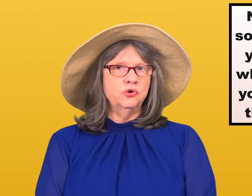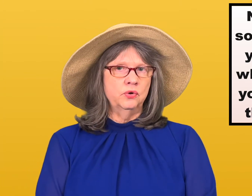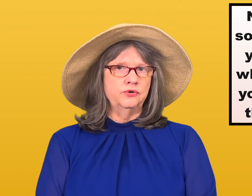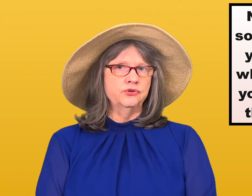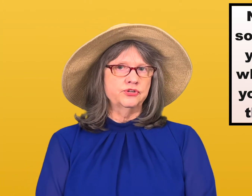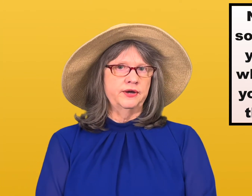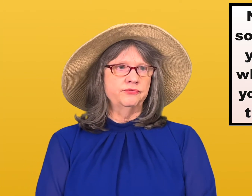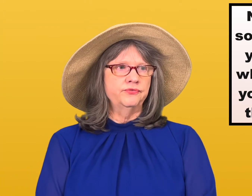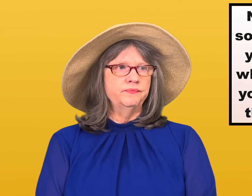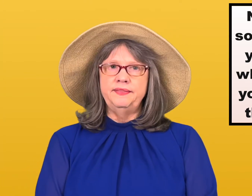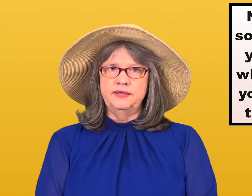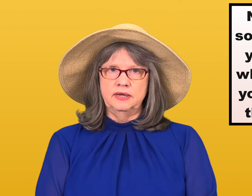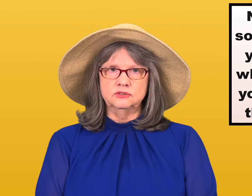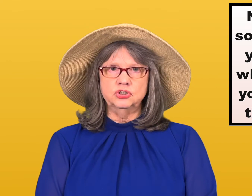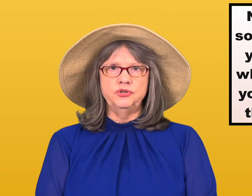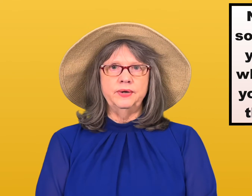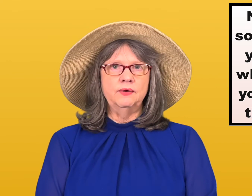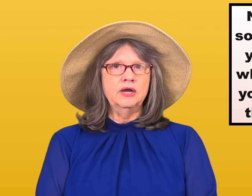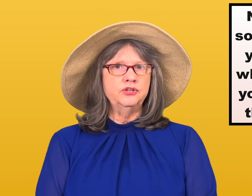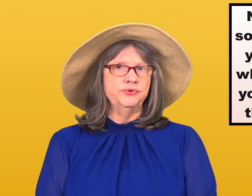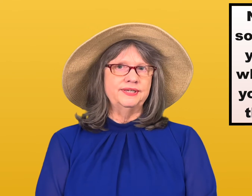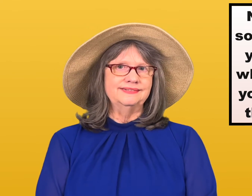quote yourself and then I'll show you how I cue it.